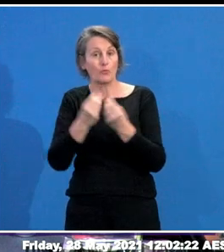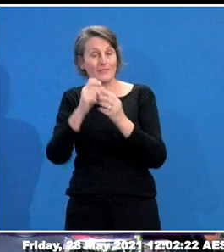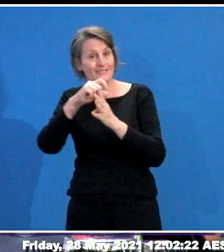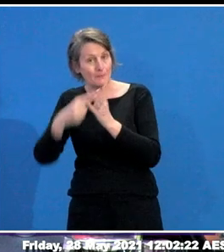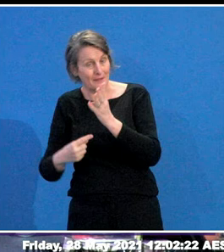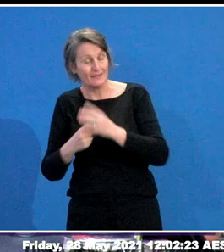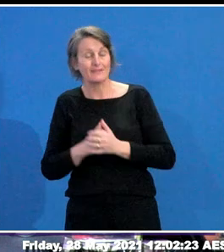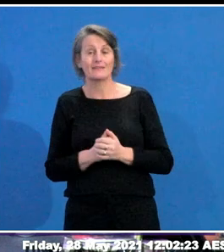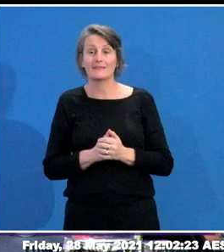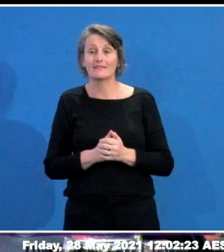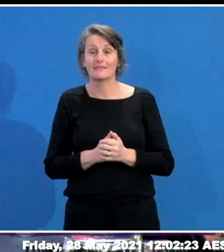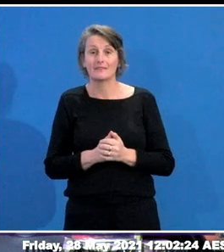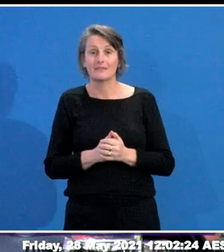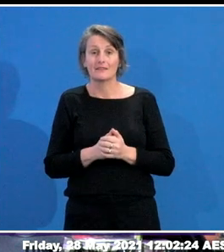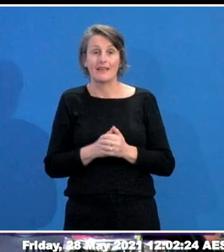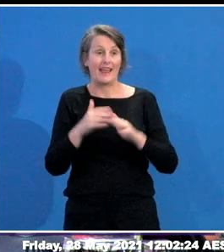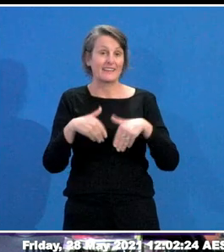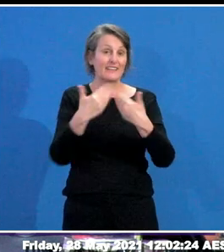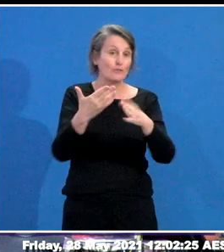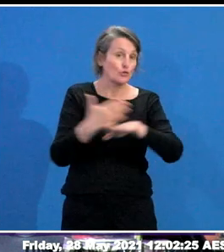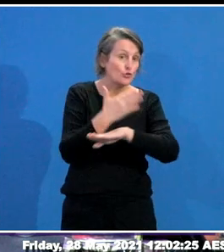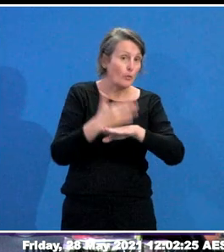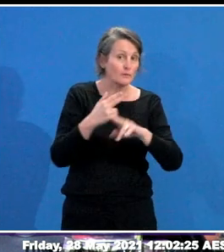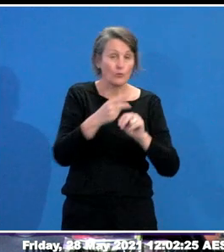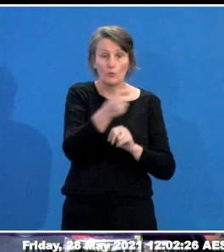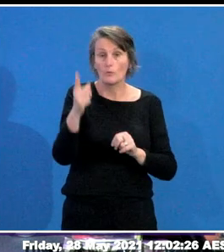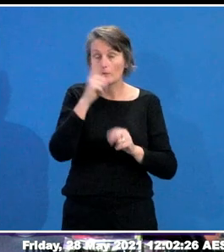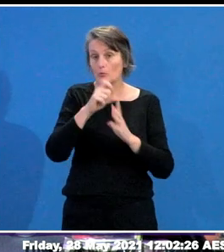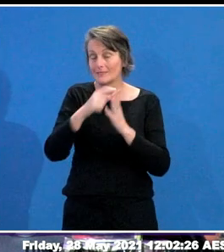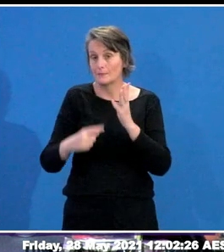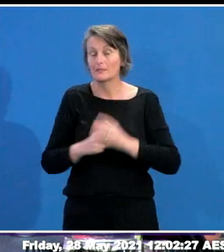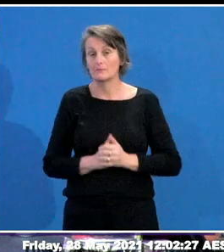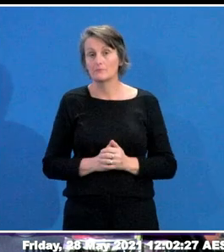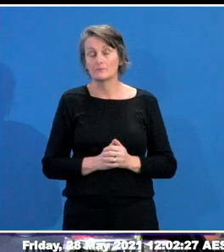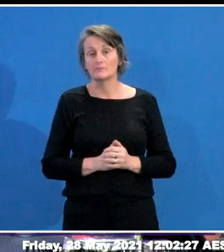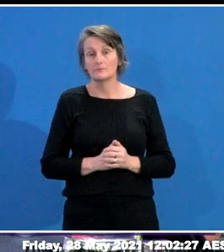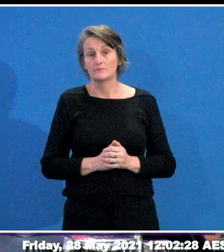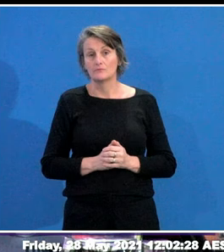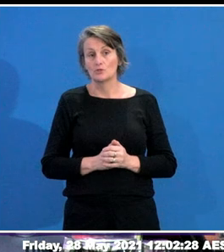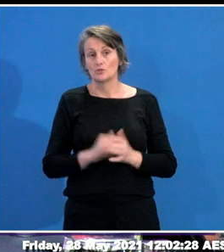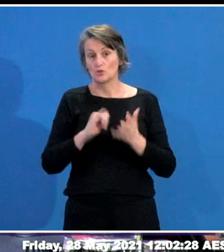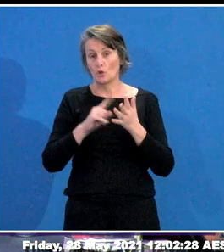to help create employment options for people with a disability. So that is something that we really would like to progress.